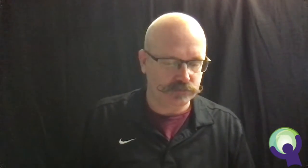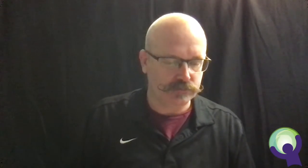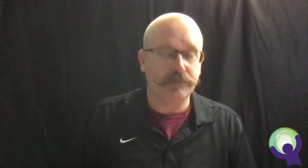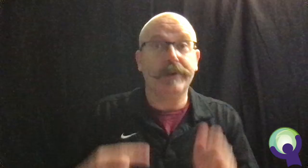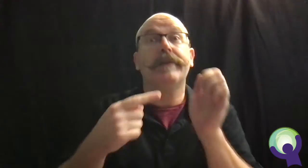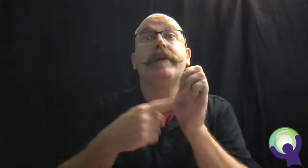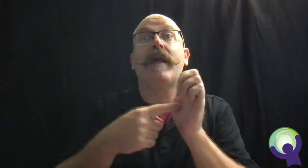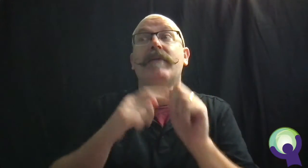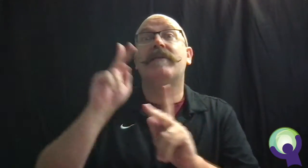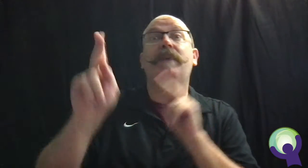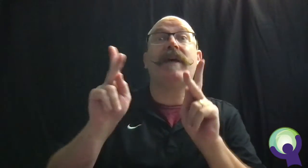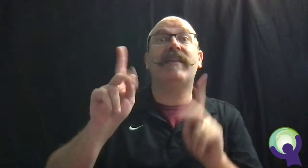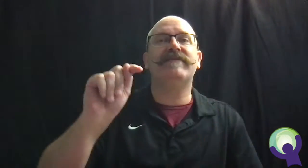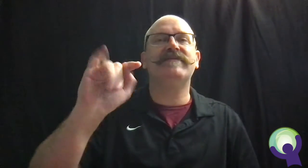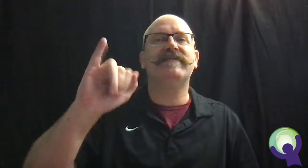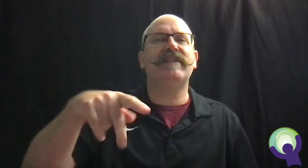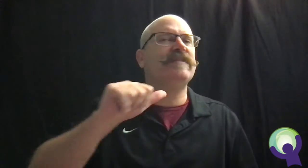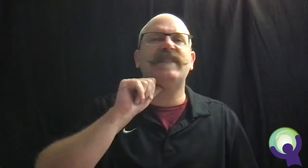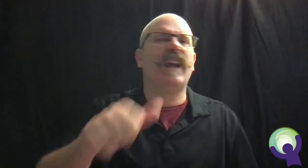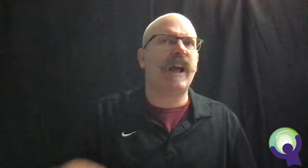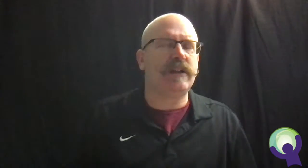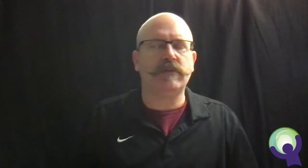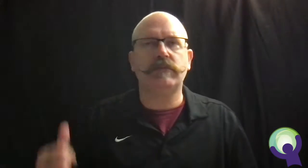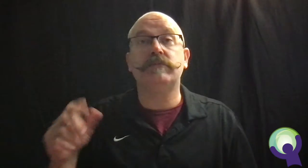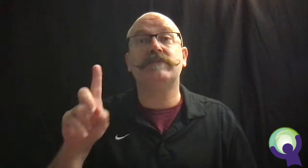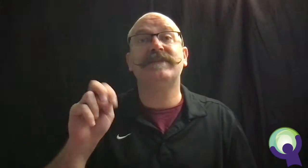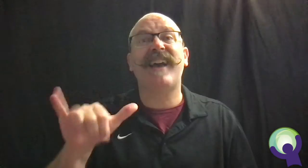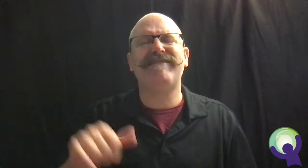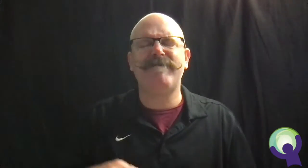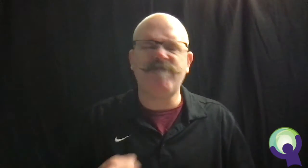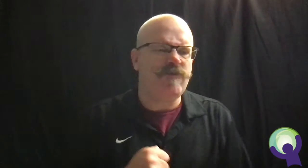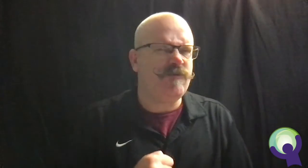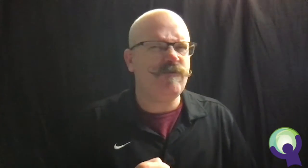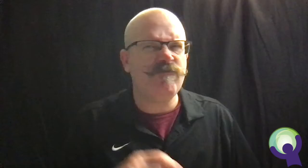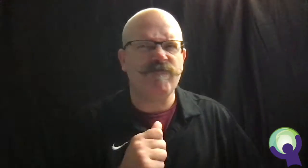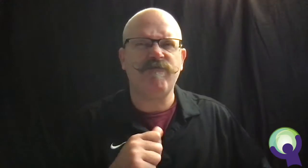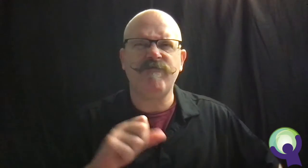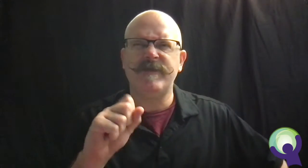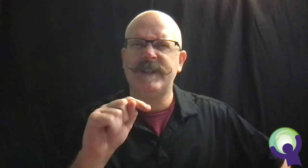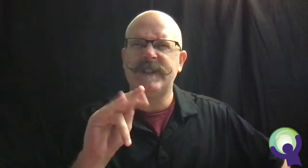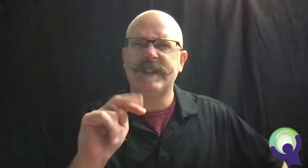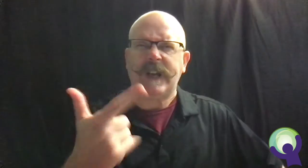Sometimes passengers don't tip. Then Denny whispers, "Stingy!"